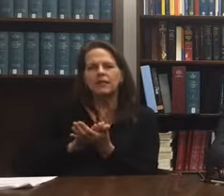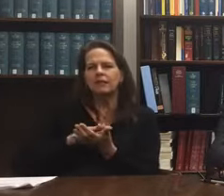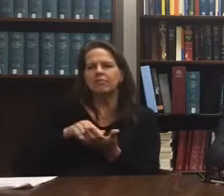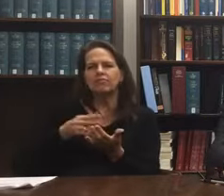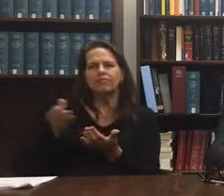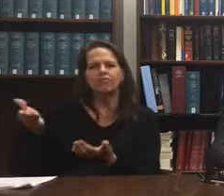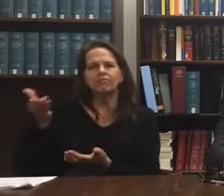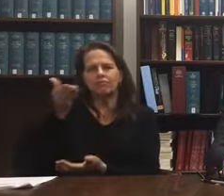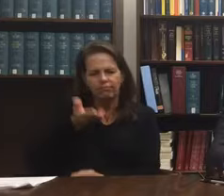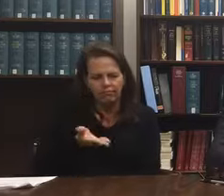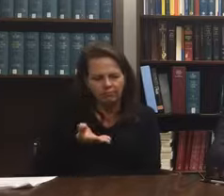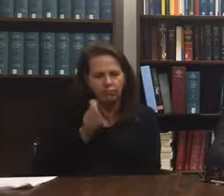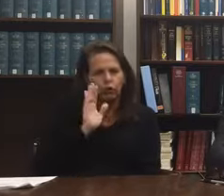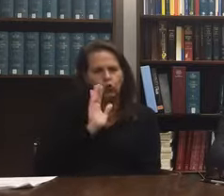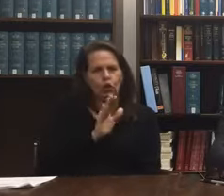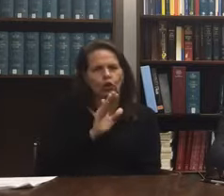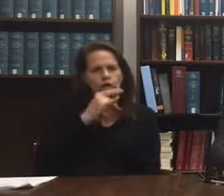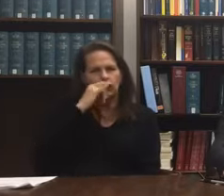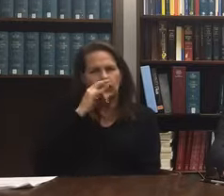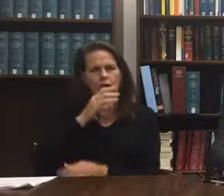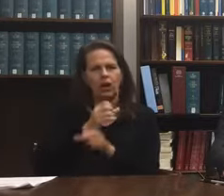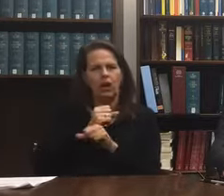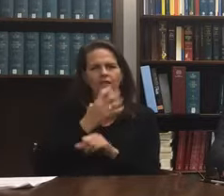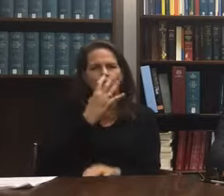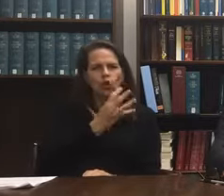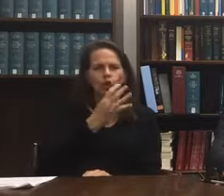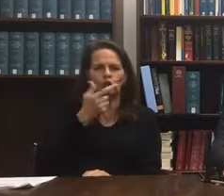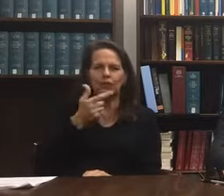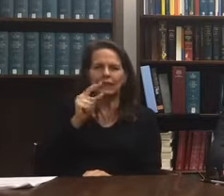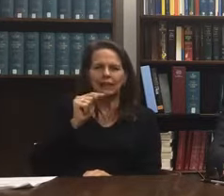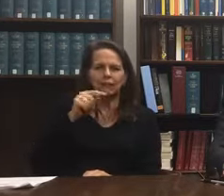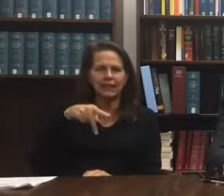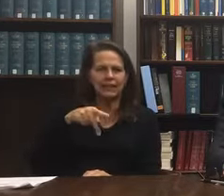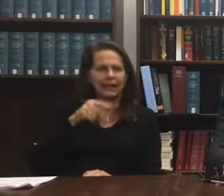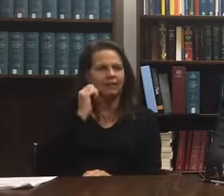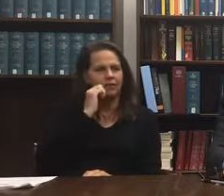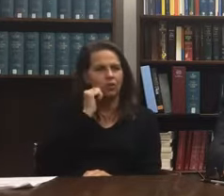your child only got four G tube feedings a day and you know that's wrong and you